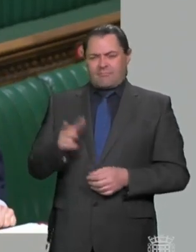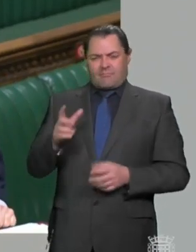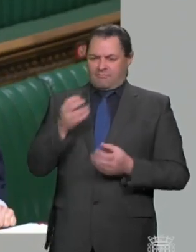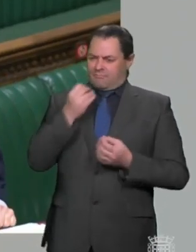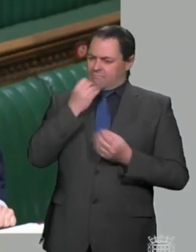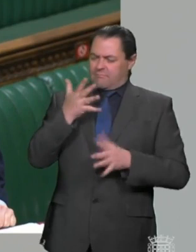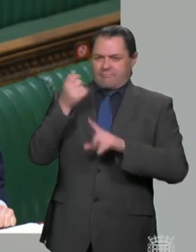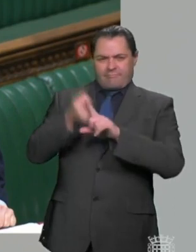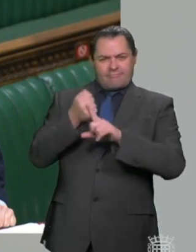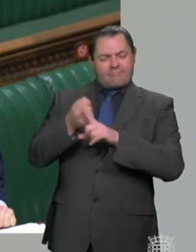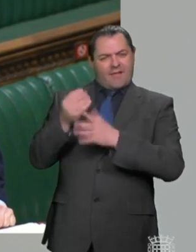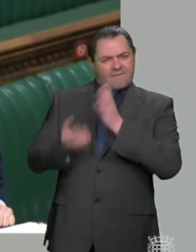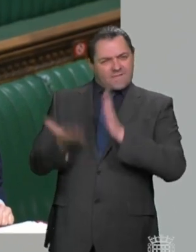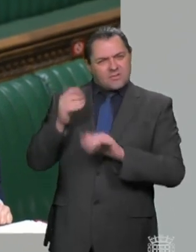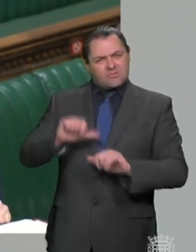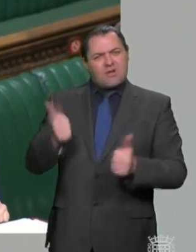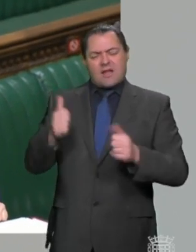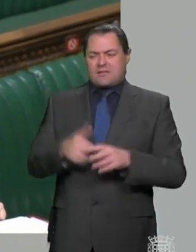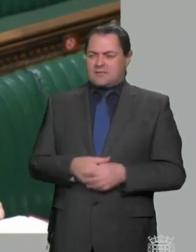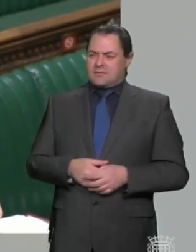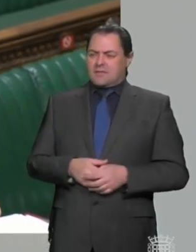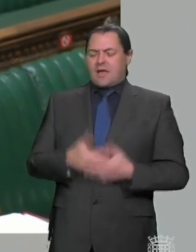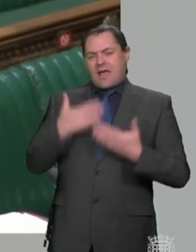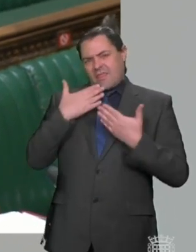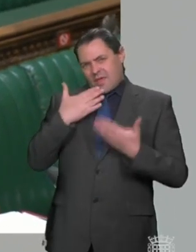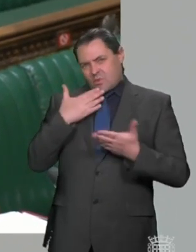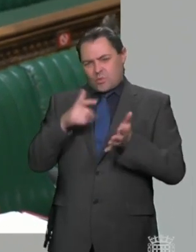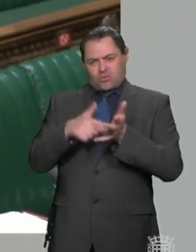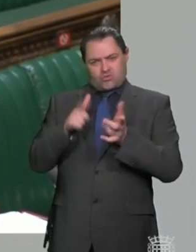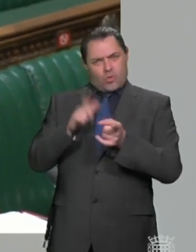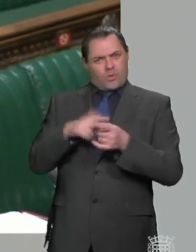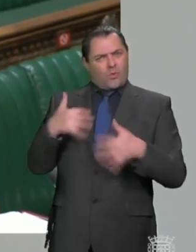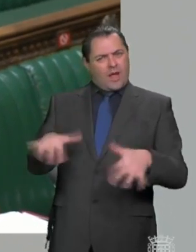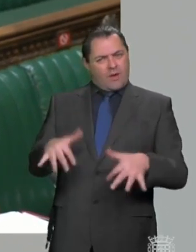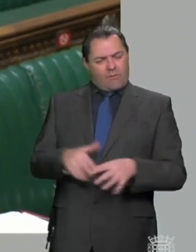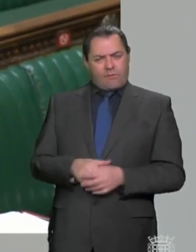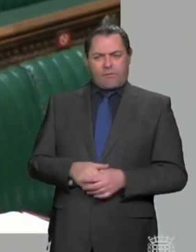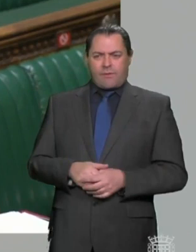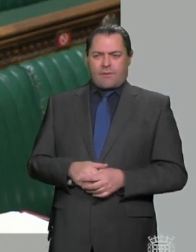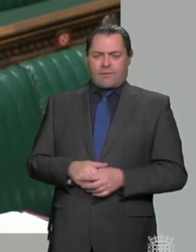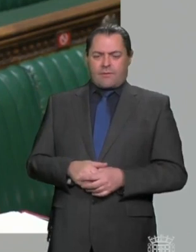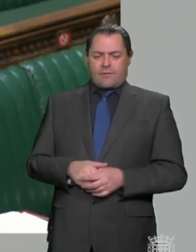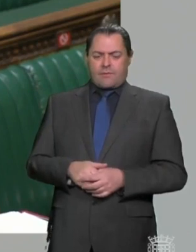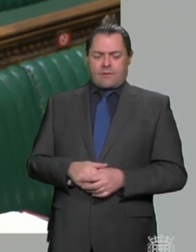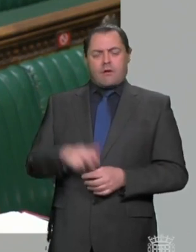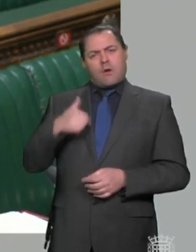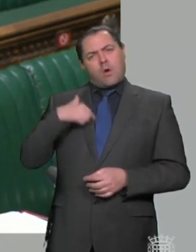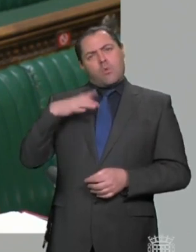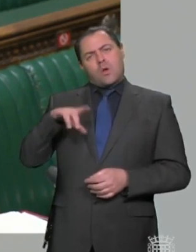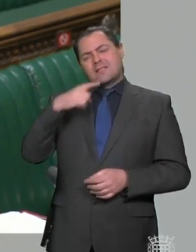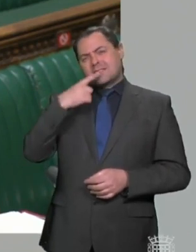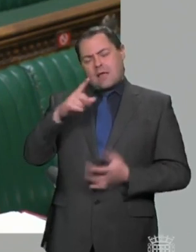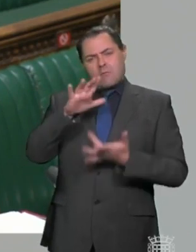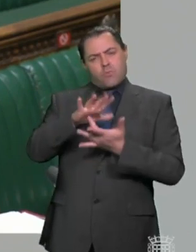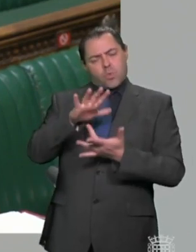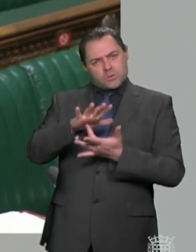and the amount of money he raised, and I thank him for it. All I can say is it is very important that